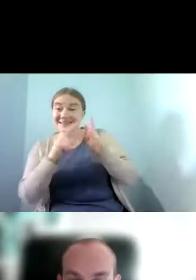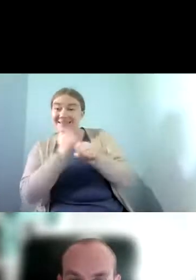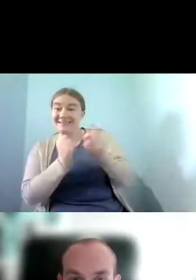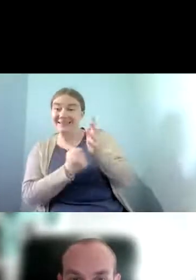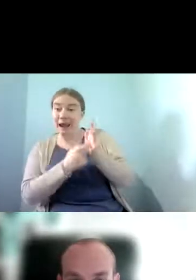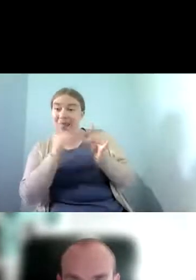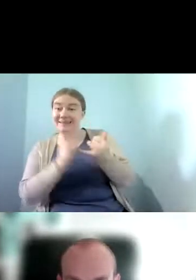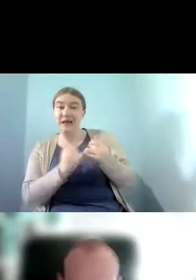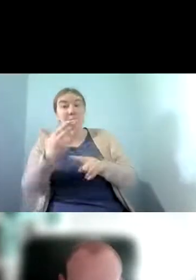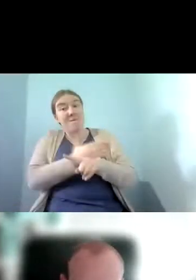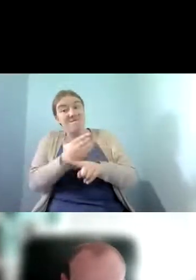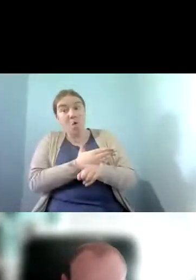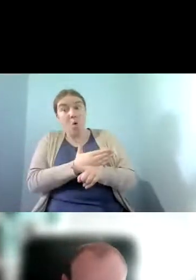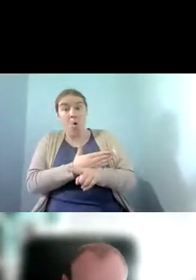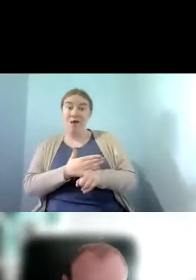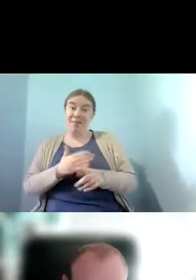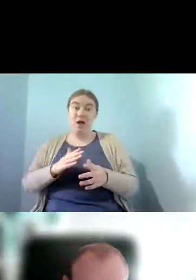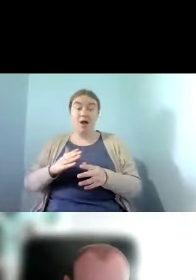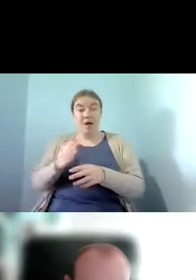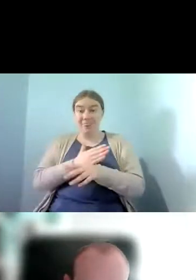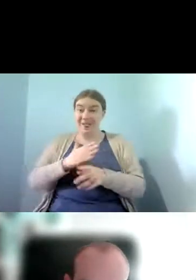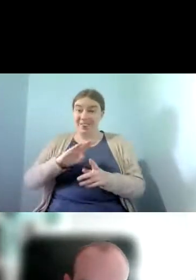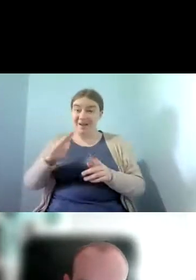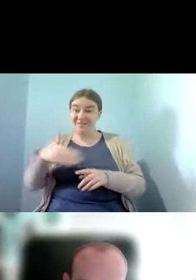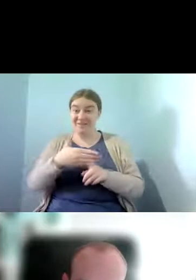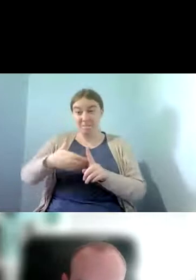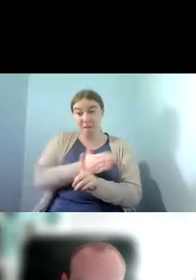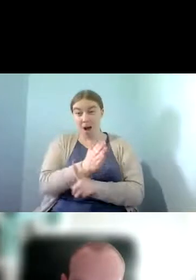and this was the original fish pass this worked for more powerful fish